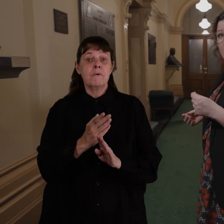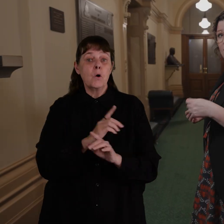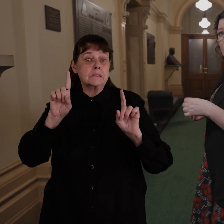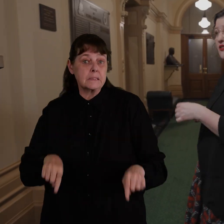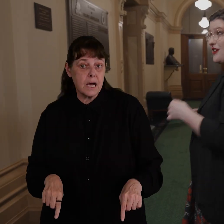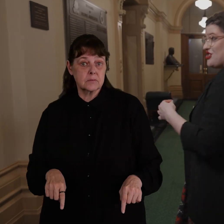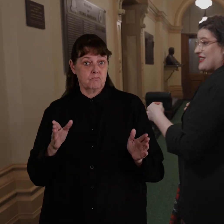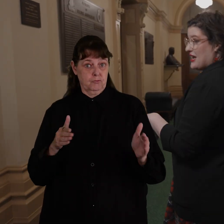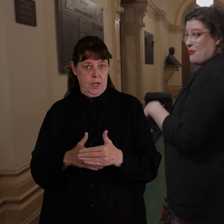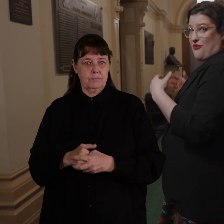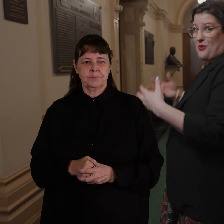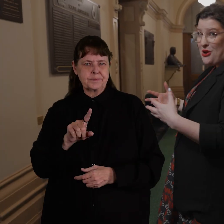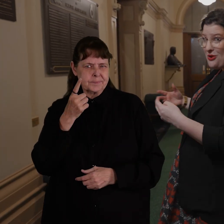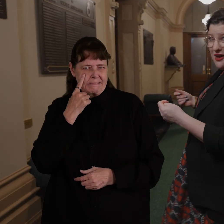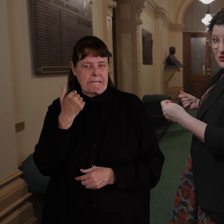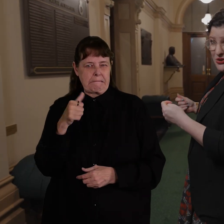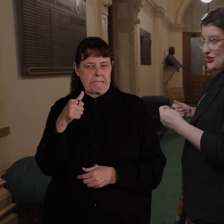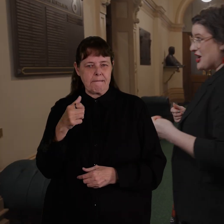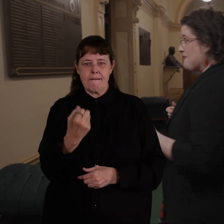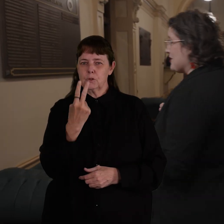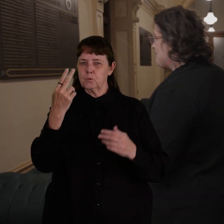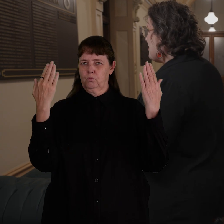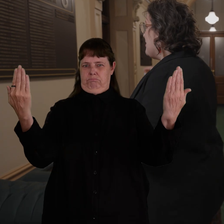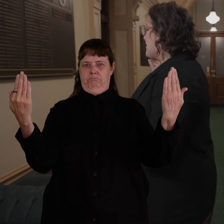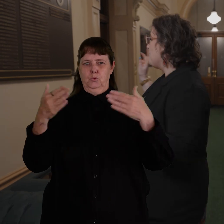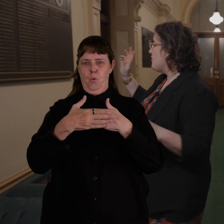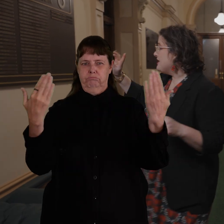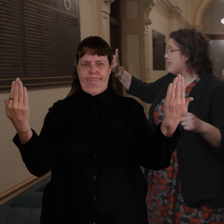We'll have a look at the features here before we go and have a look at the chamber. You'll notice